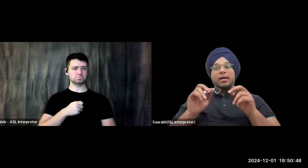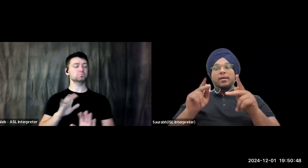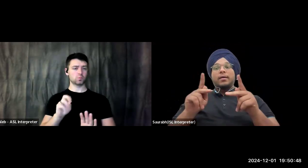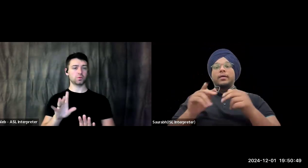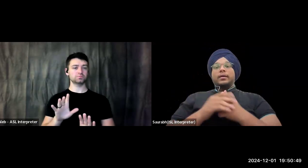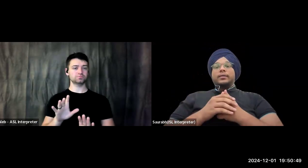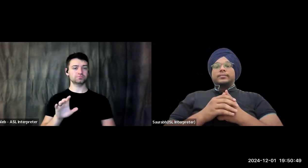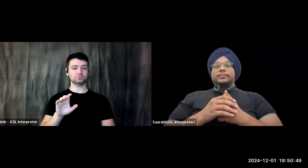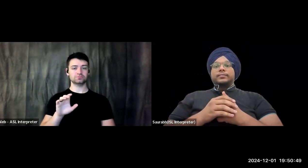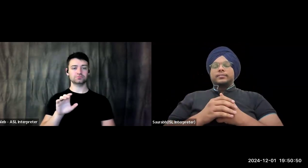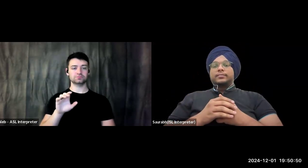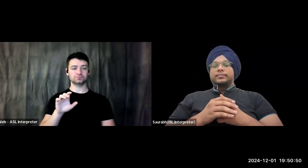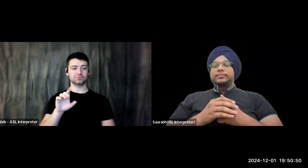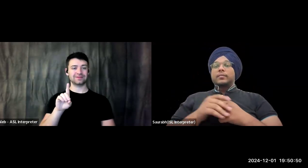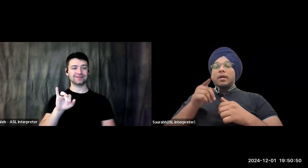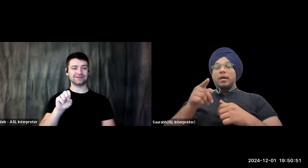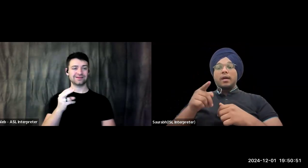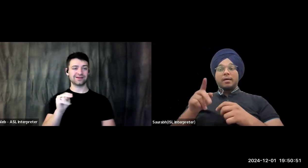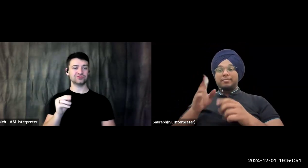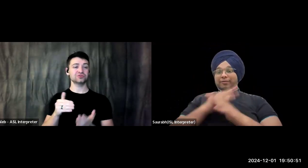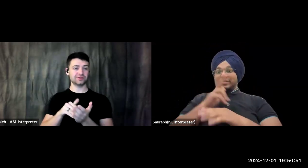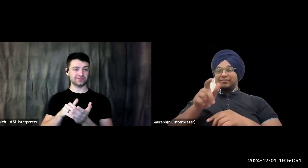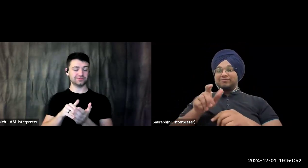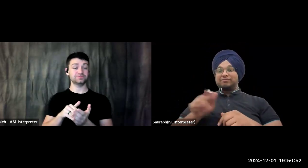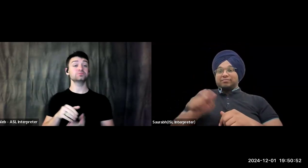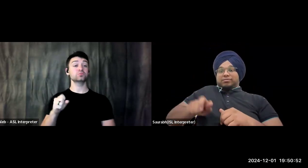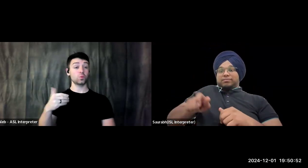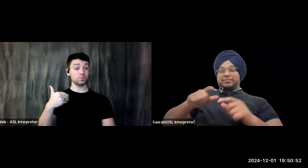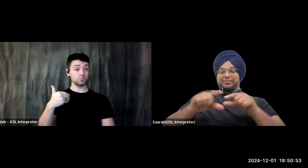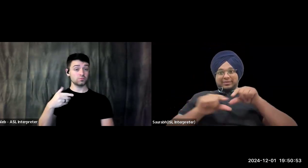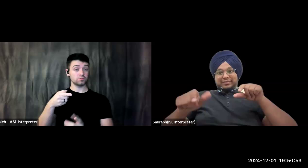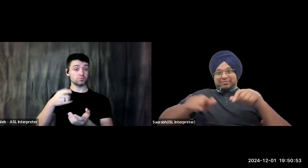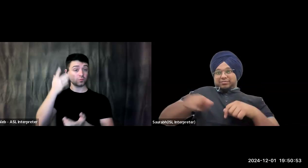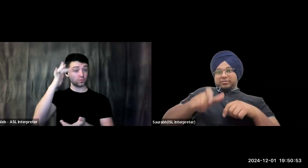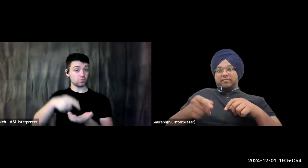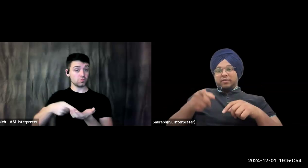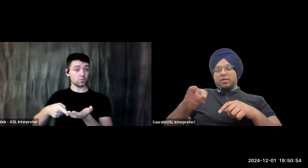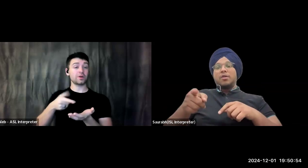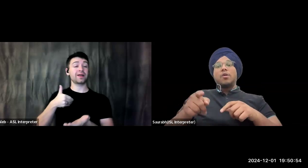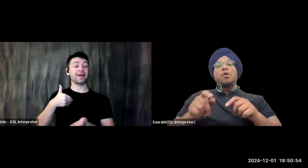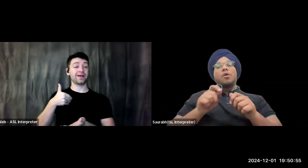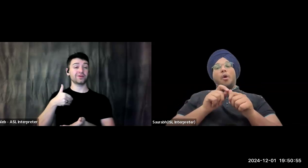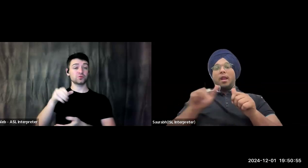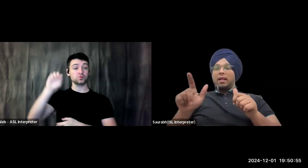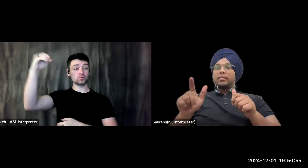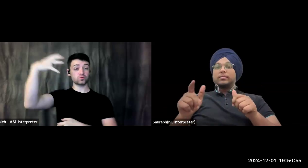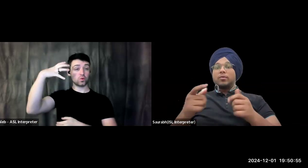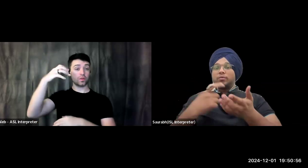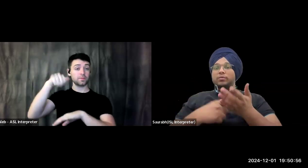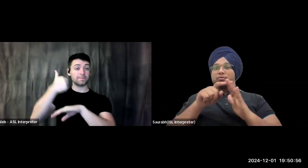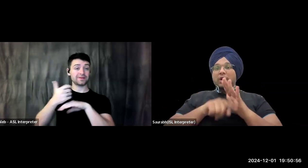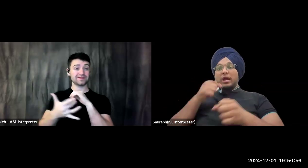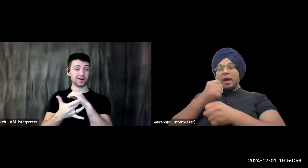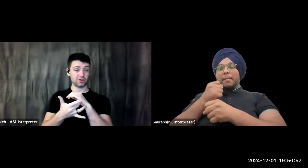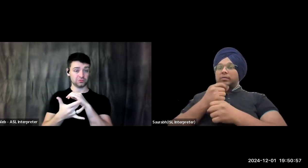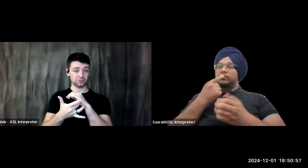it has this sonar based technology and we have got all the patents from government of india